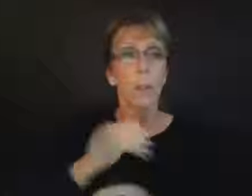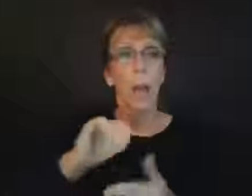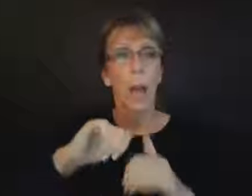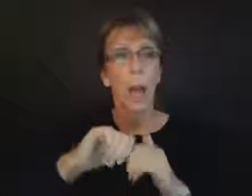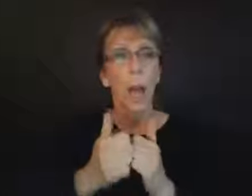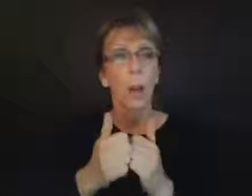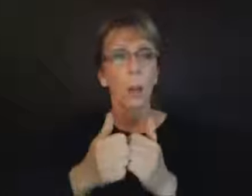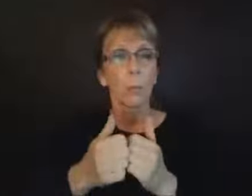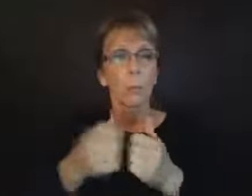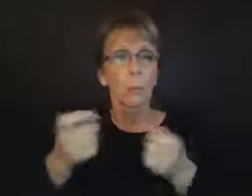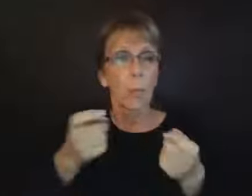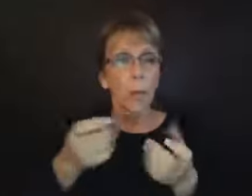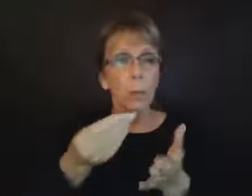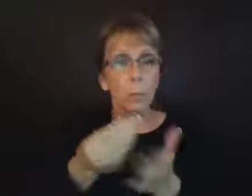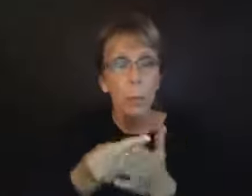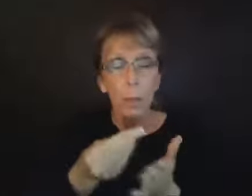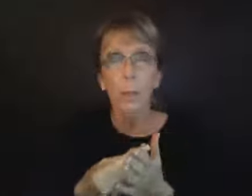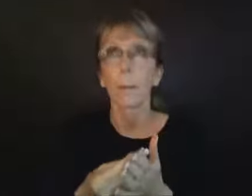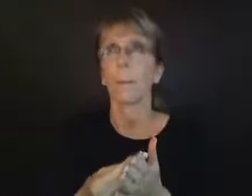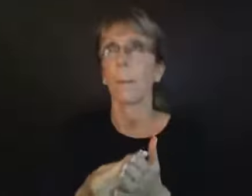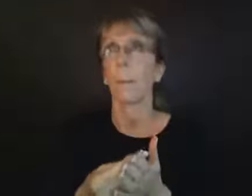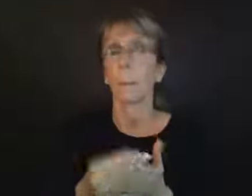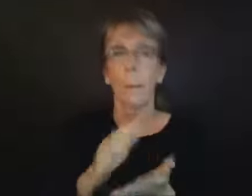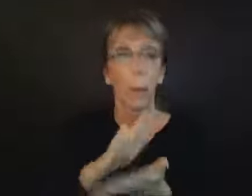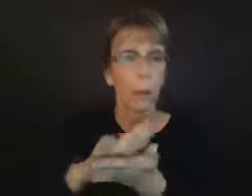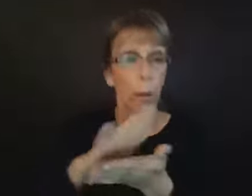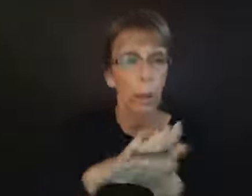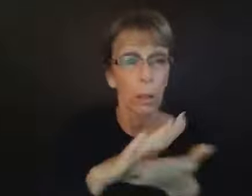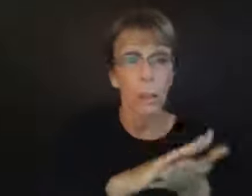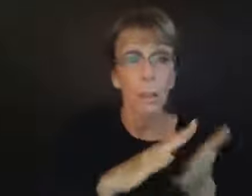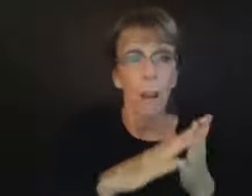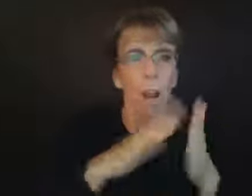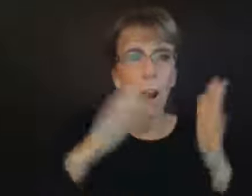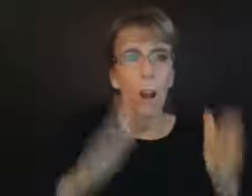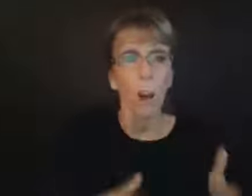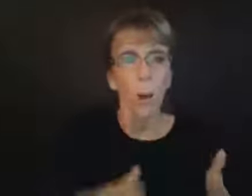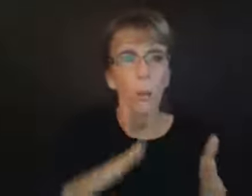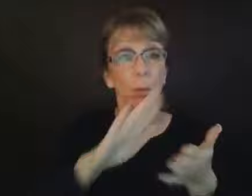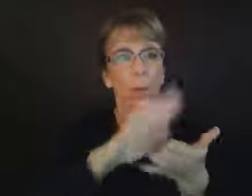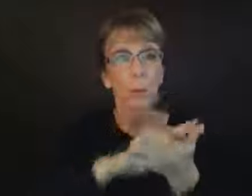how to manage their money, clean their house,